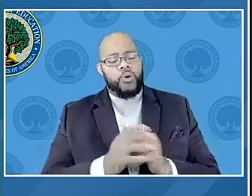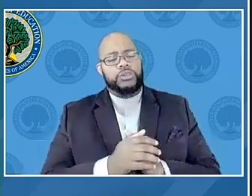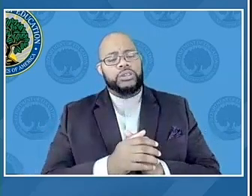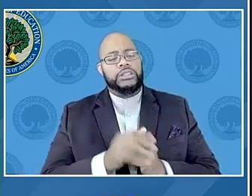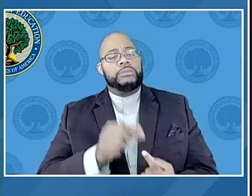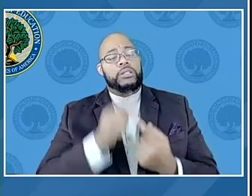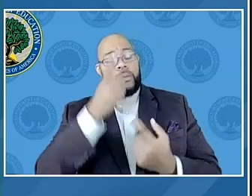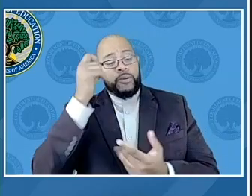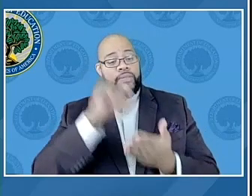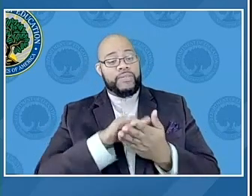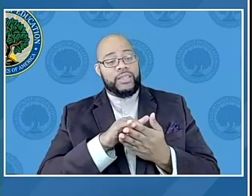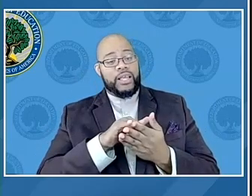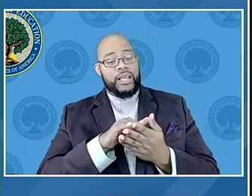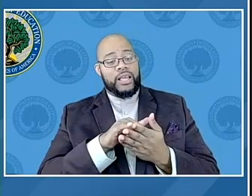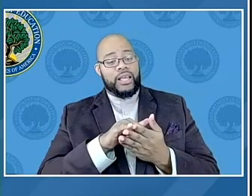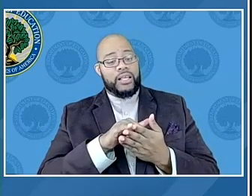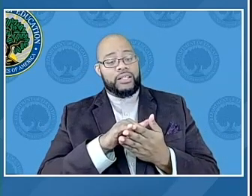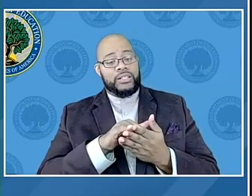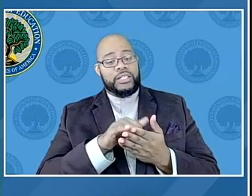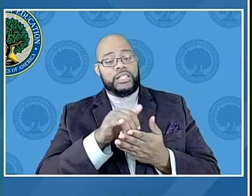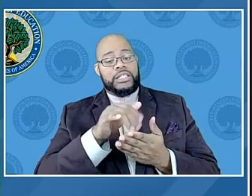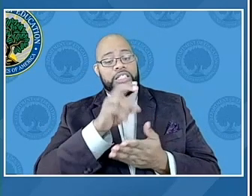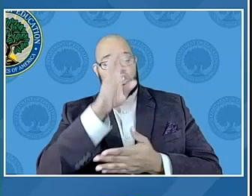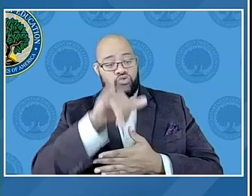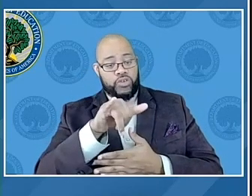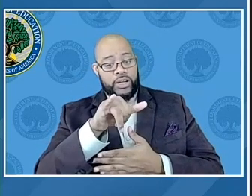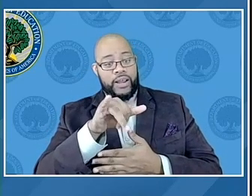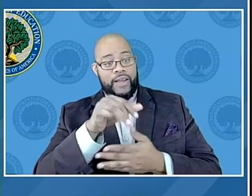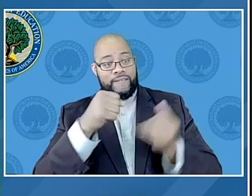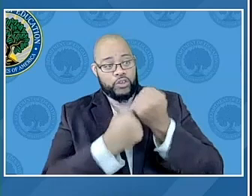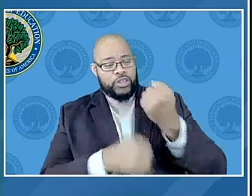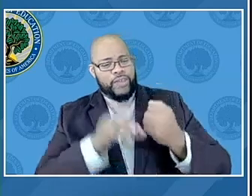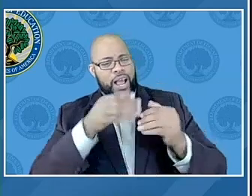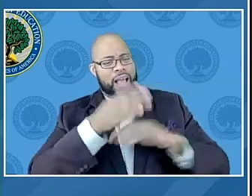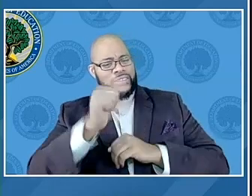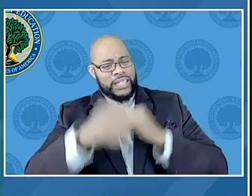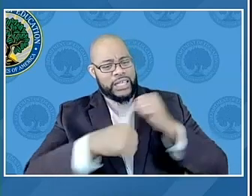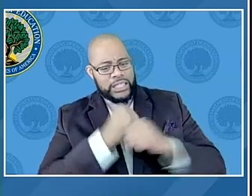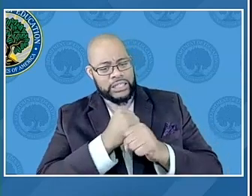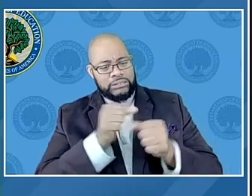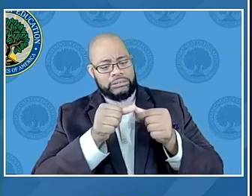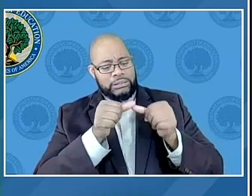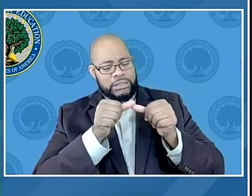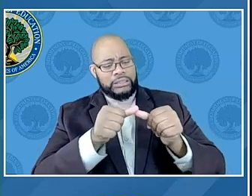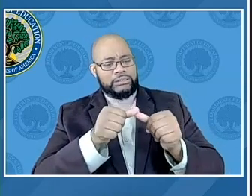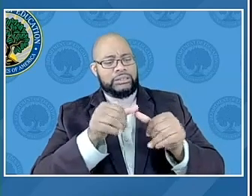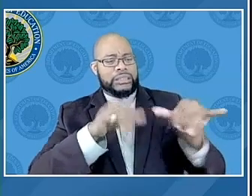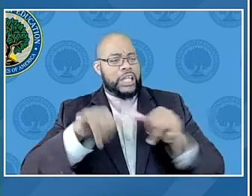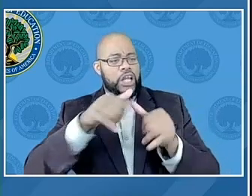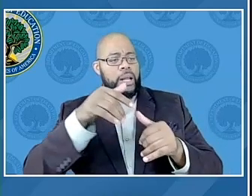Century Foundation found that after ten years, the length of a standard Parent PLUS repayment plan, more than half of the